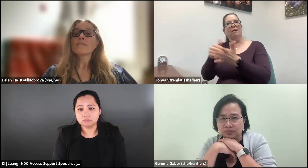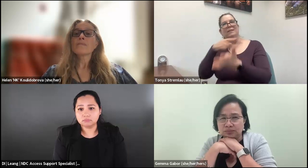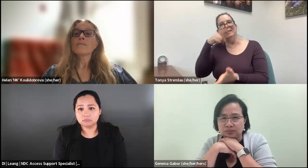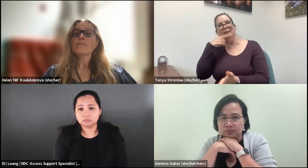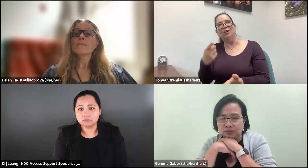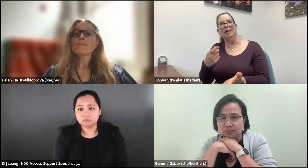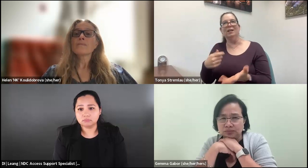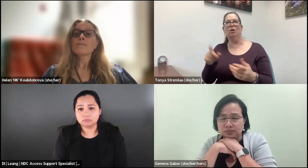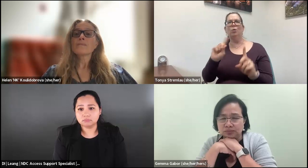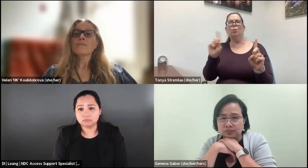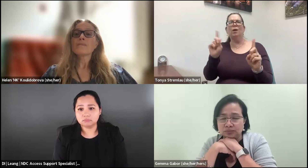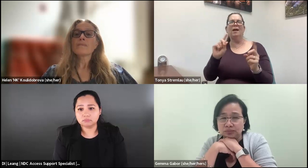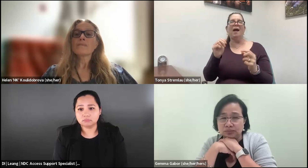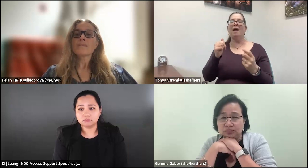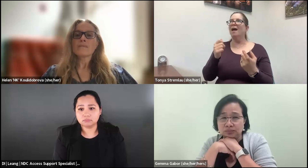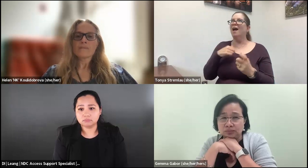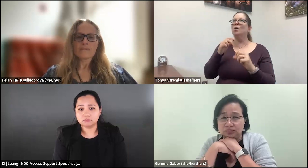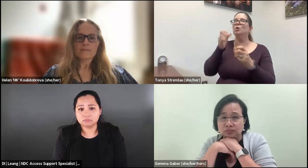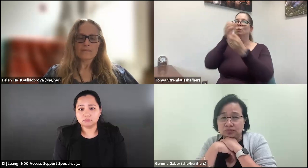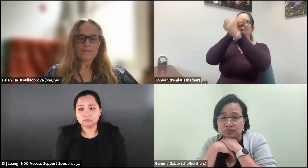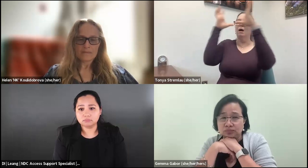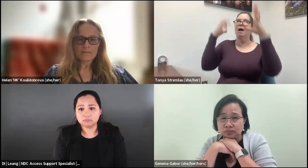It depends on who their teachers are. Often, it's a hearing teacher.